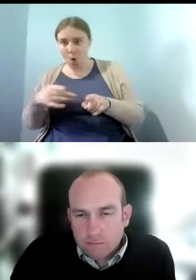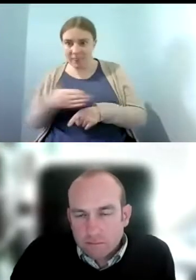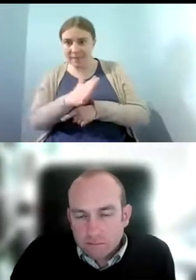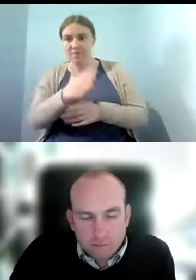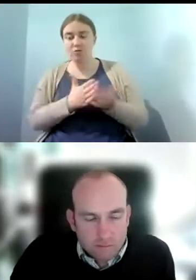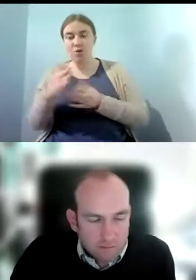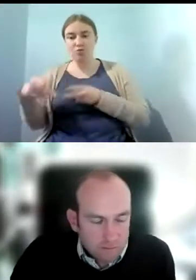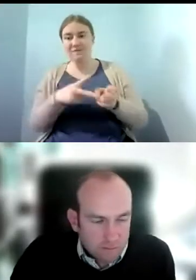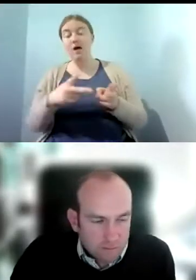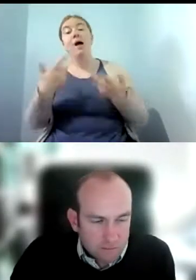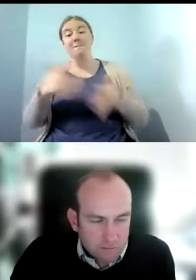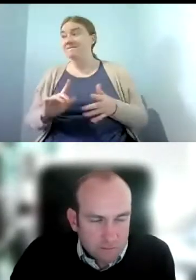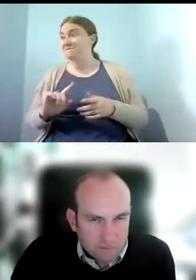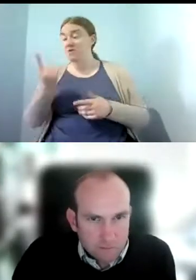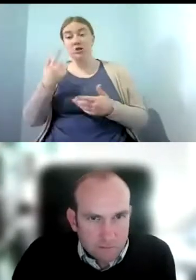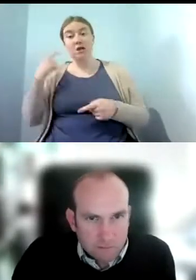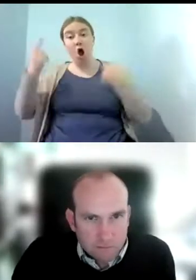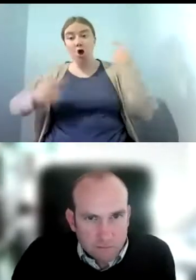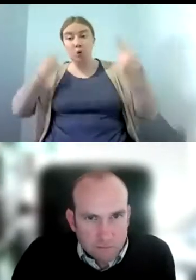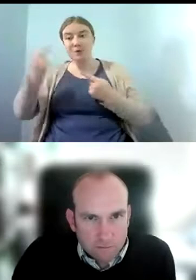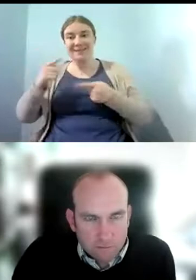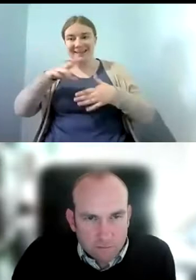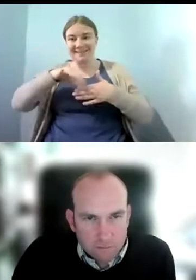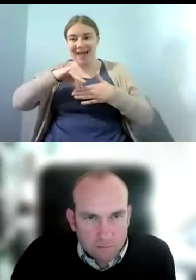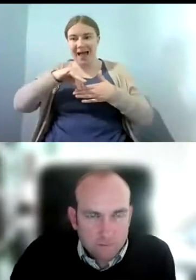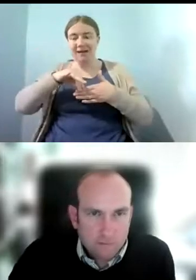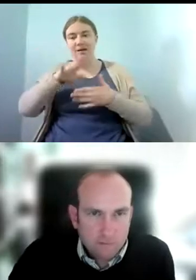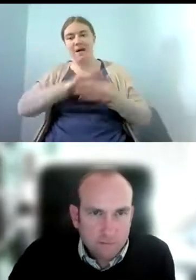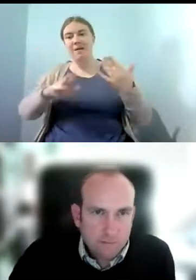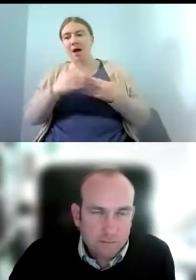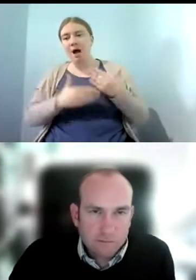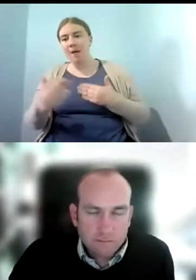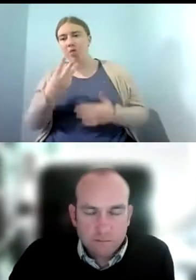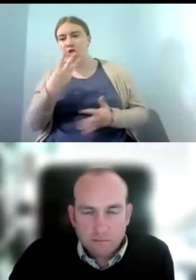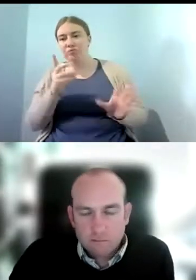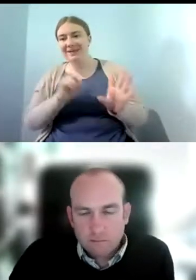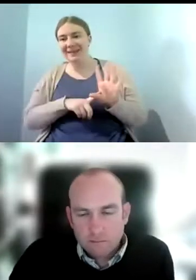acoustic tagging so we put in a tag it lasts i think about up to three years and it has a little